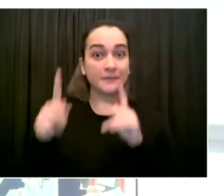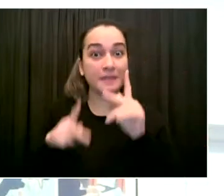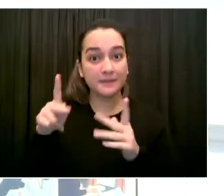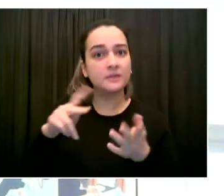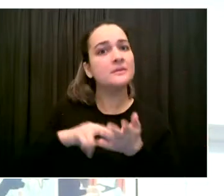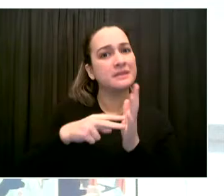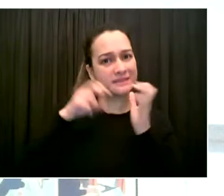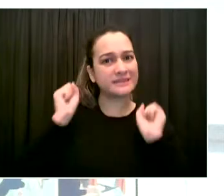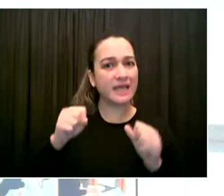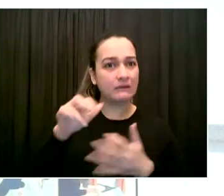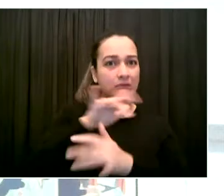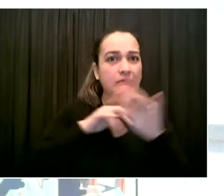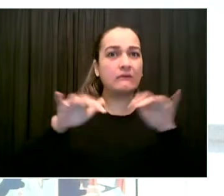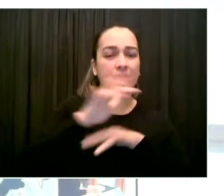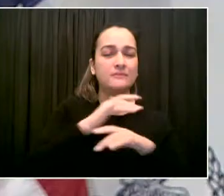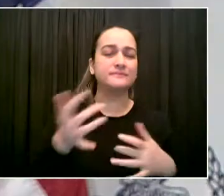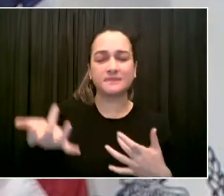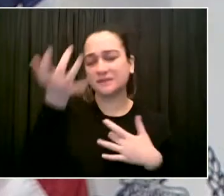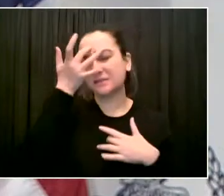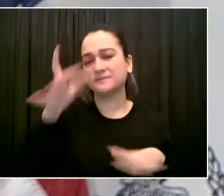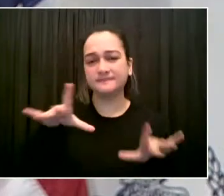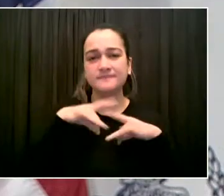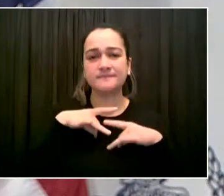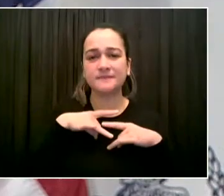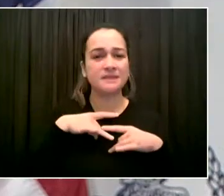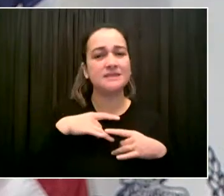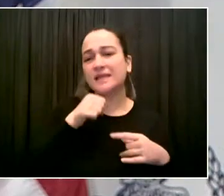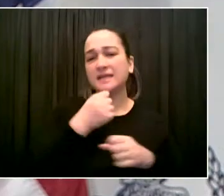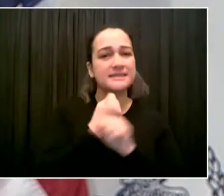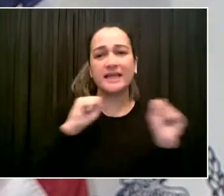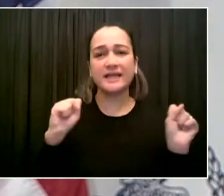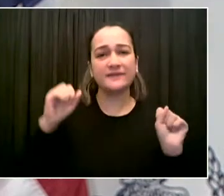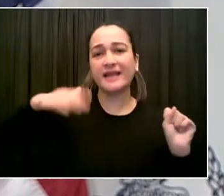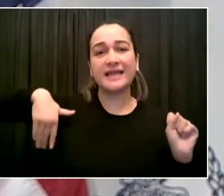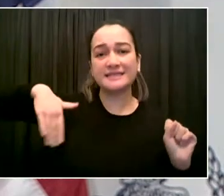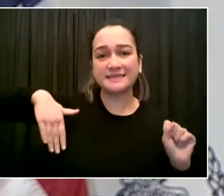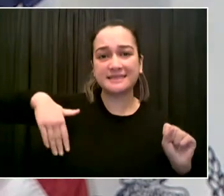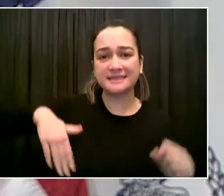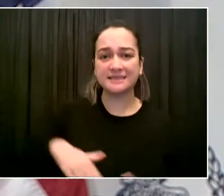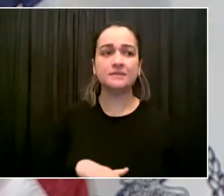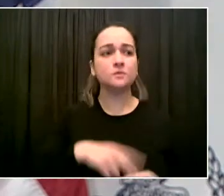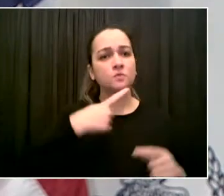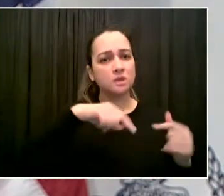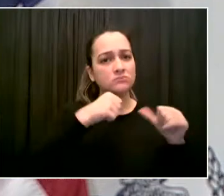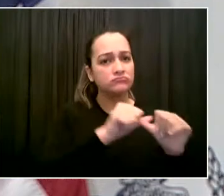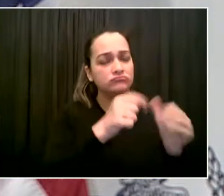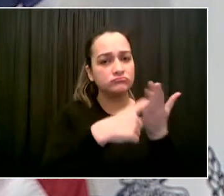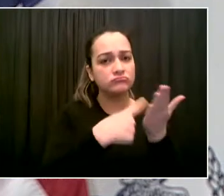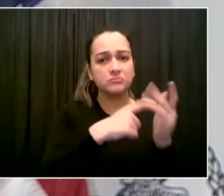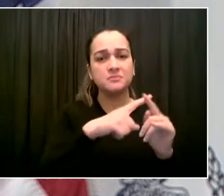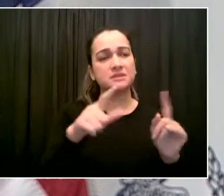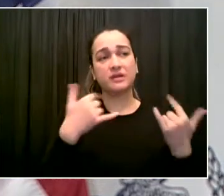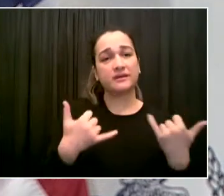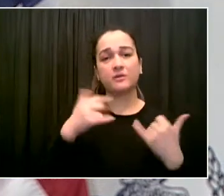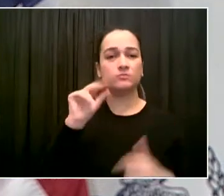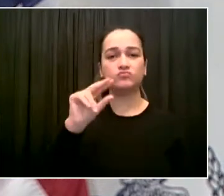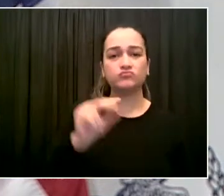FACILITATE THE SPREAD. THAT GOES INTO HER DECISION- MAKING ABOUT THAT SPECIFIC